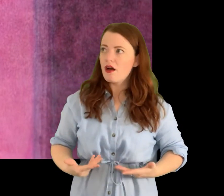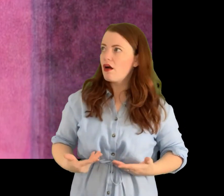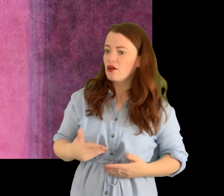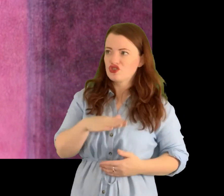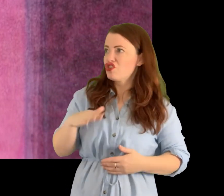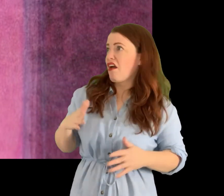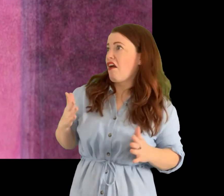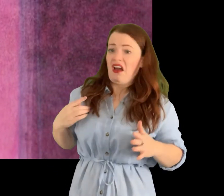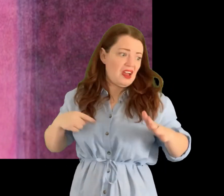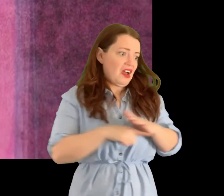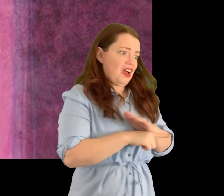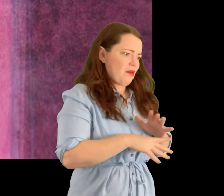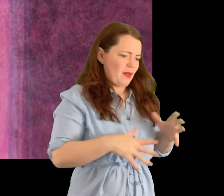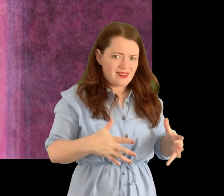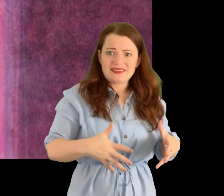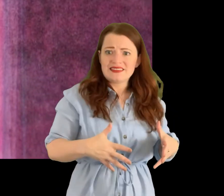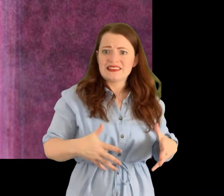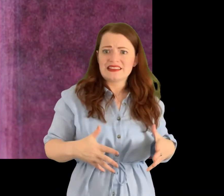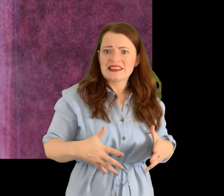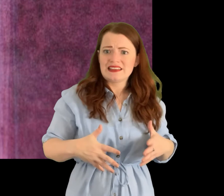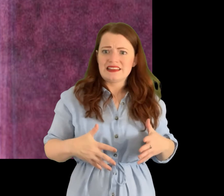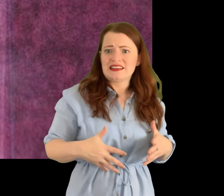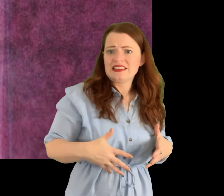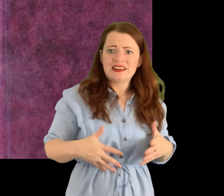The children turned to run away But could not move a single step